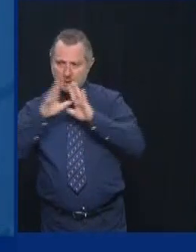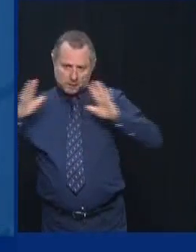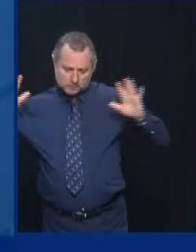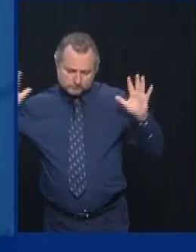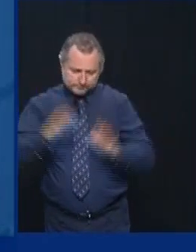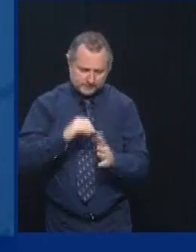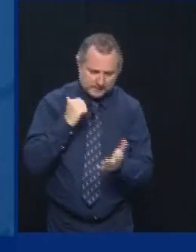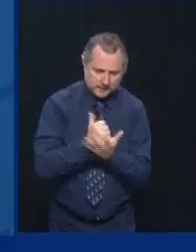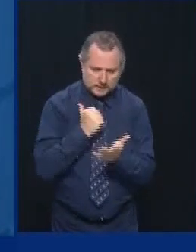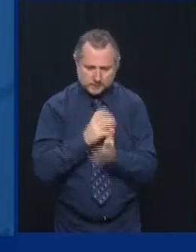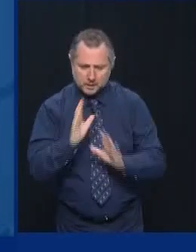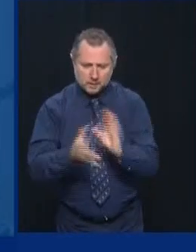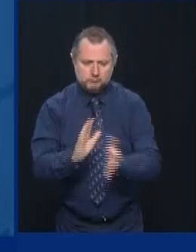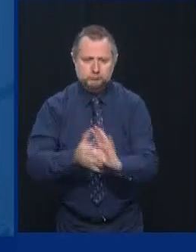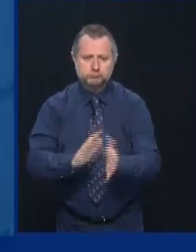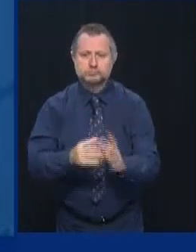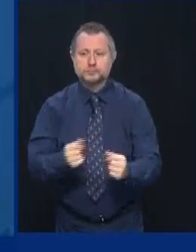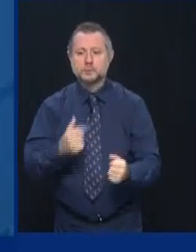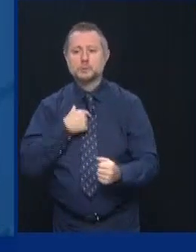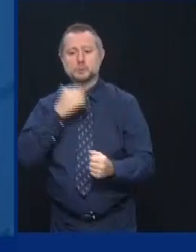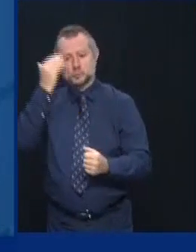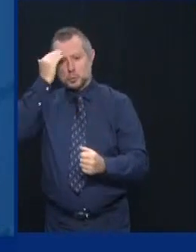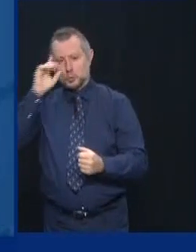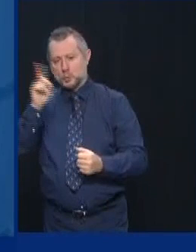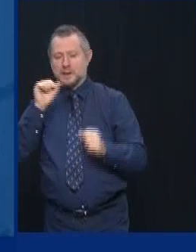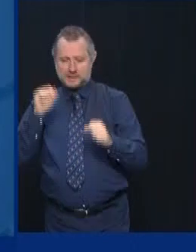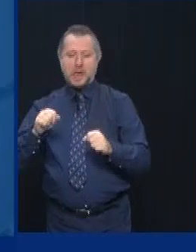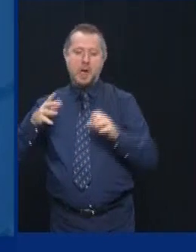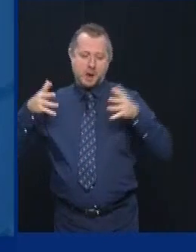AND WHERE THE INFECTION RATE AND